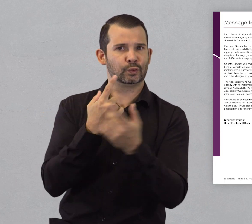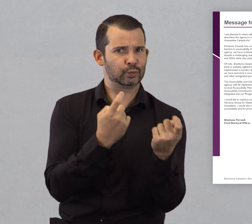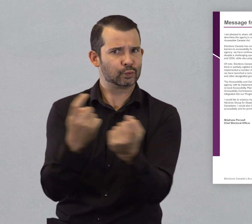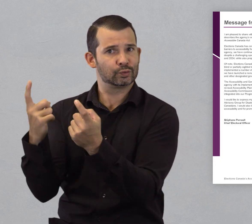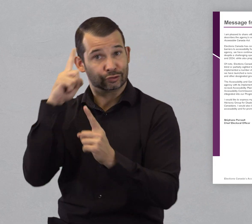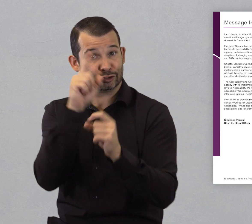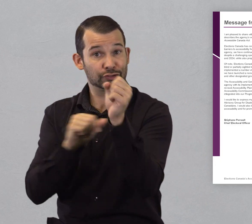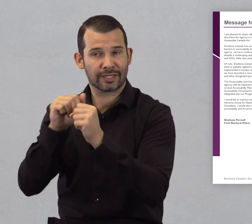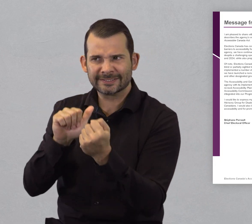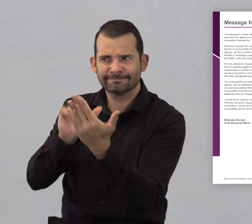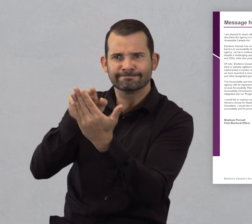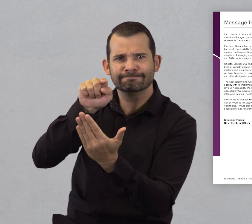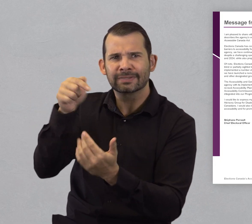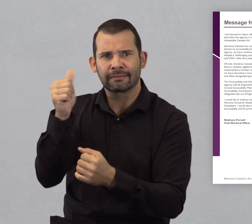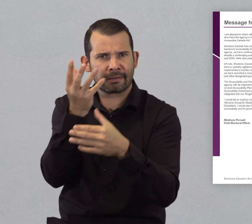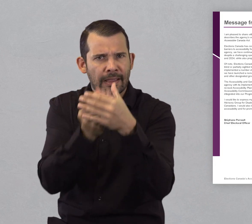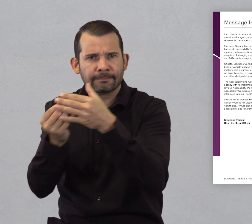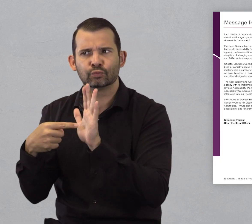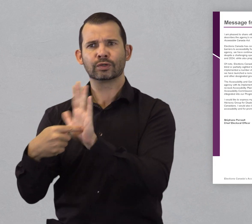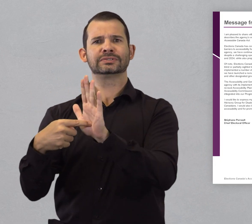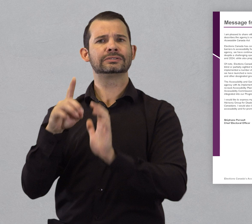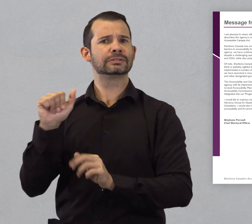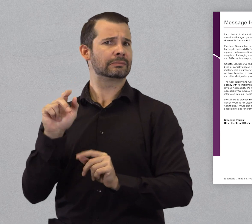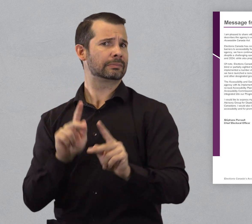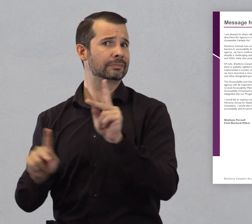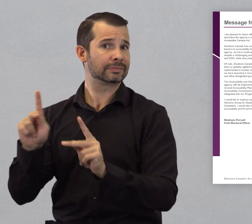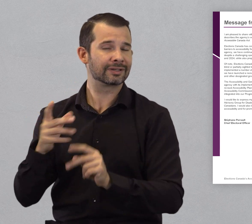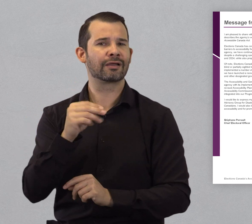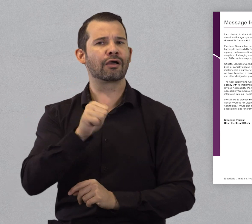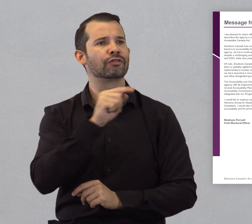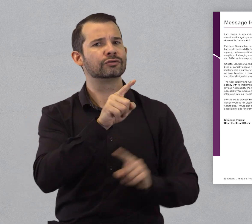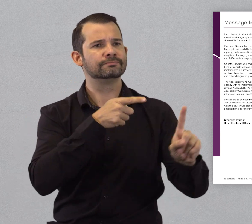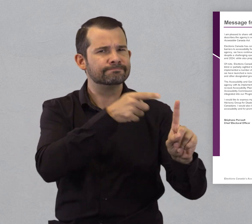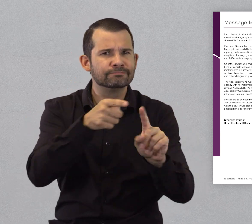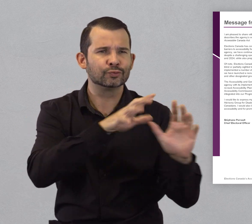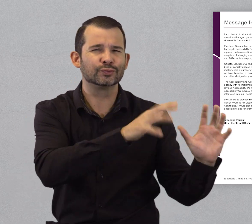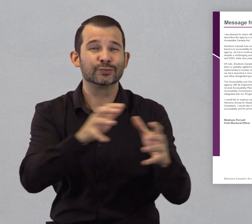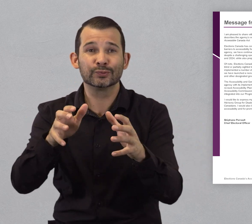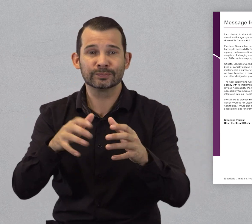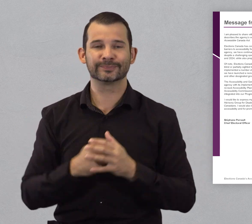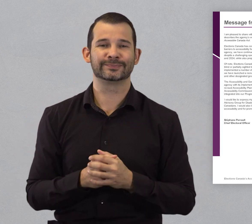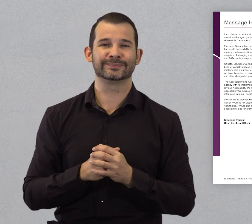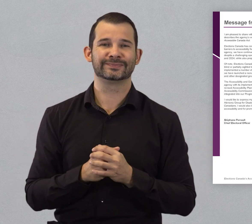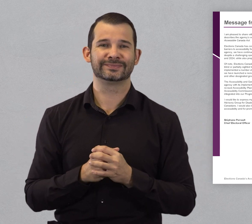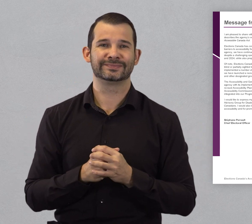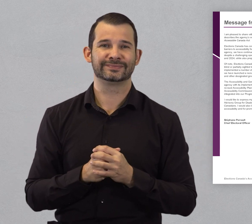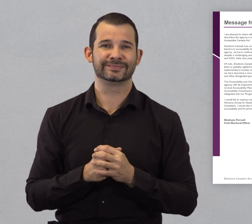address gaps in the representation of persons with disabilities and other designated groups.